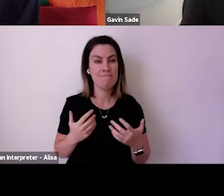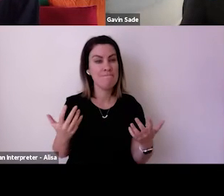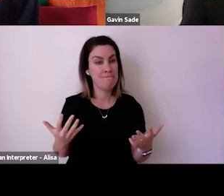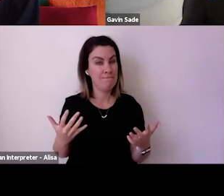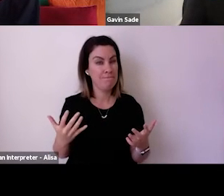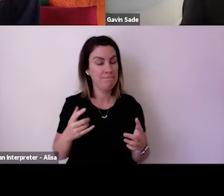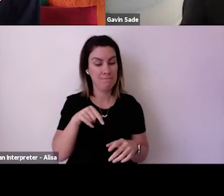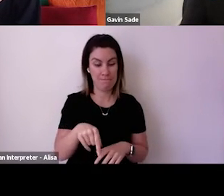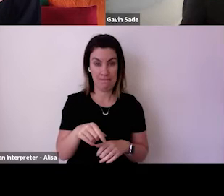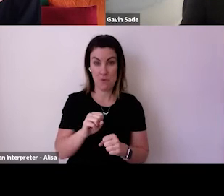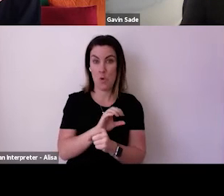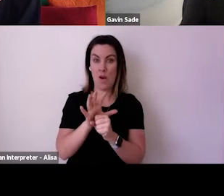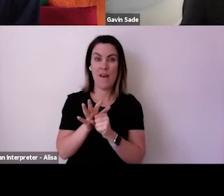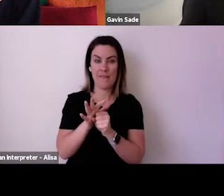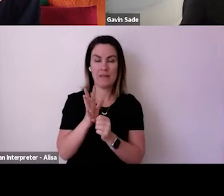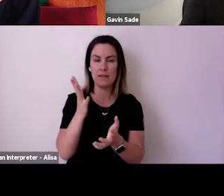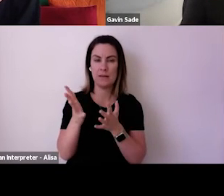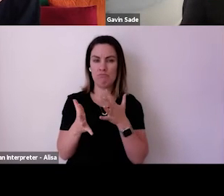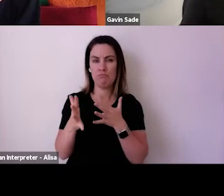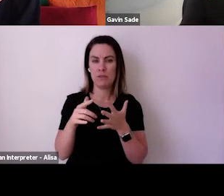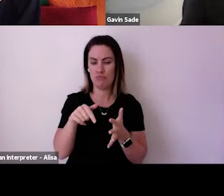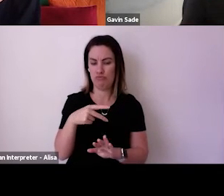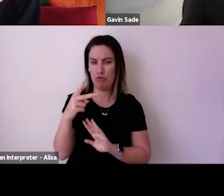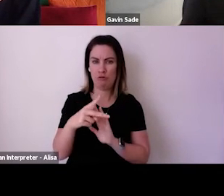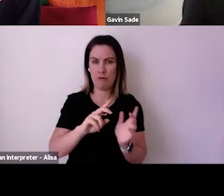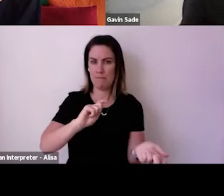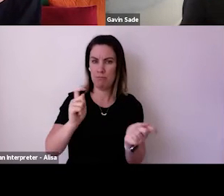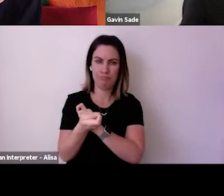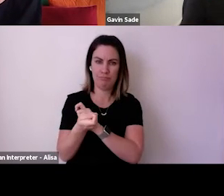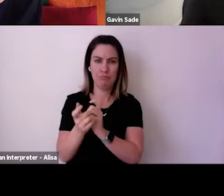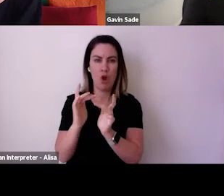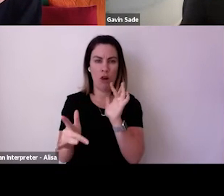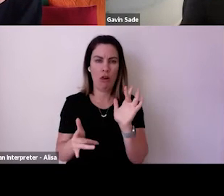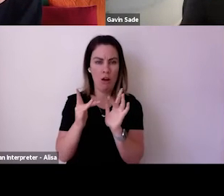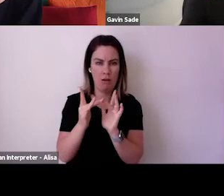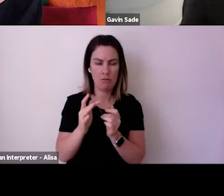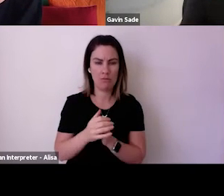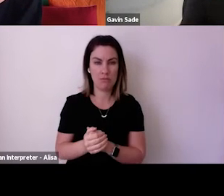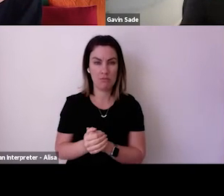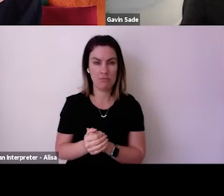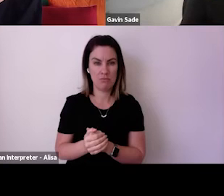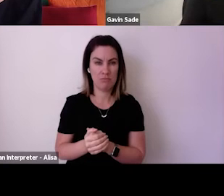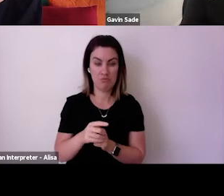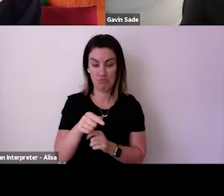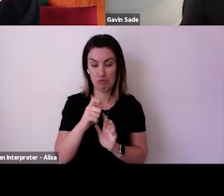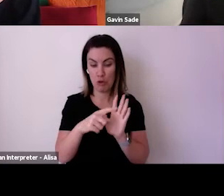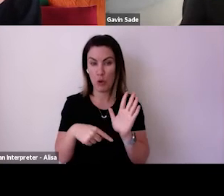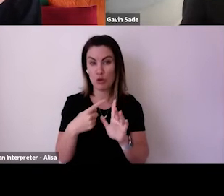the program moved online in first semester 2020 and continue to reimagine project outcomes as the year regressed.